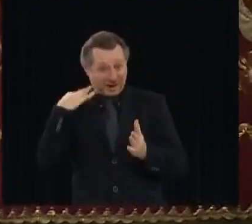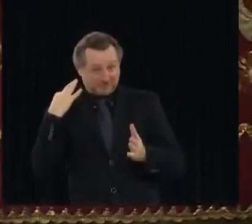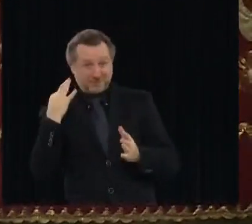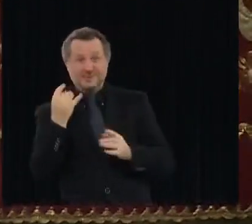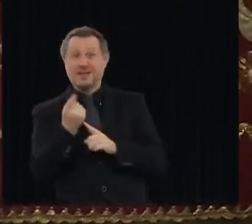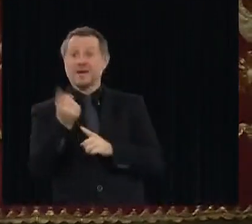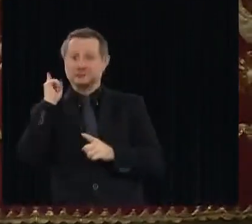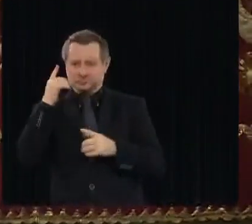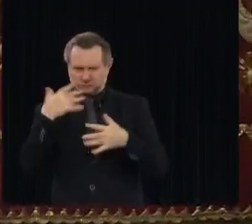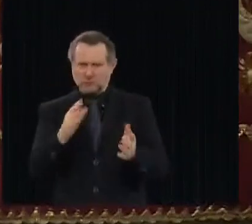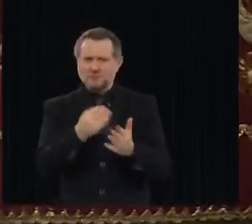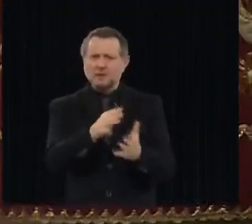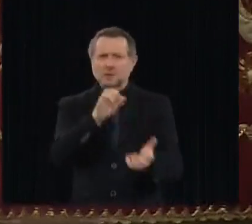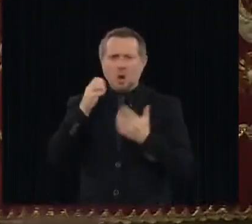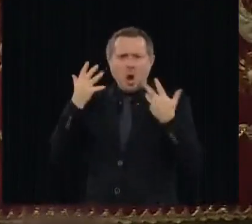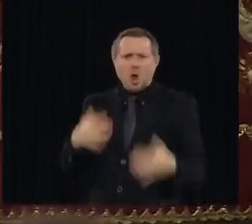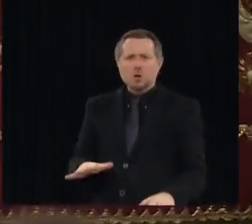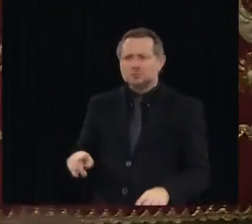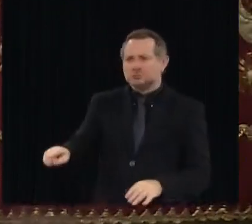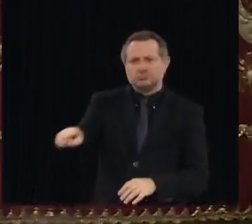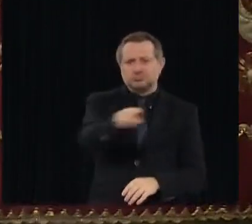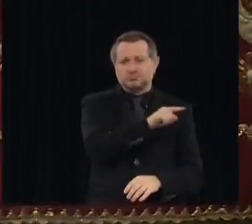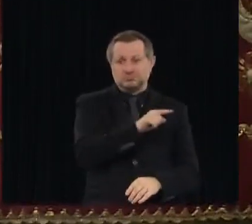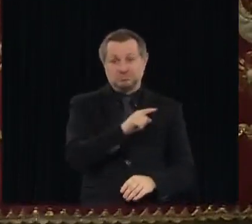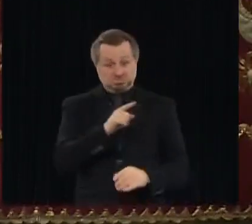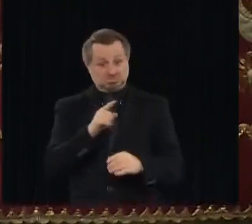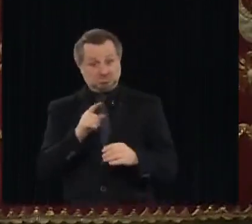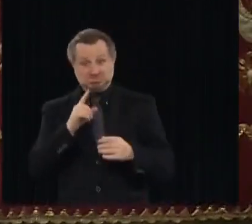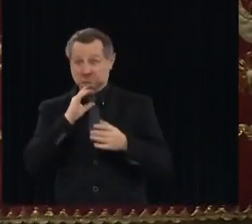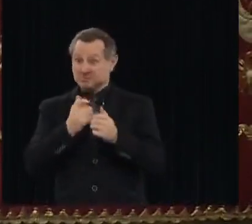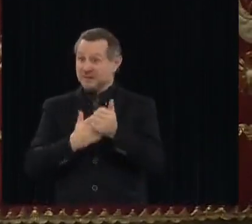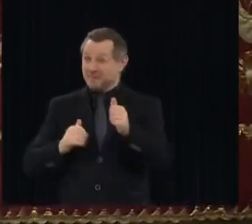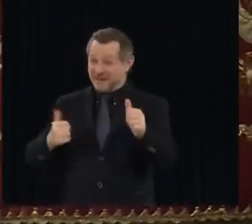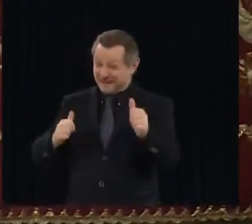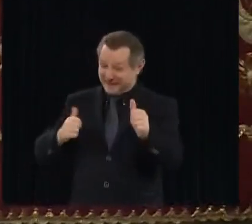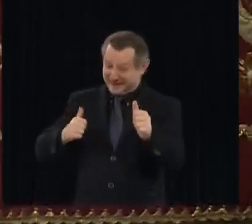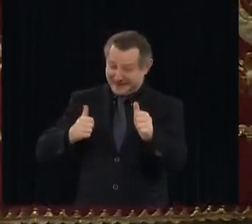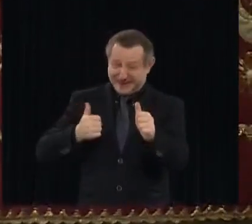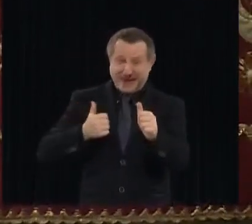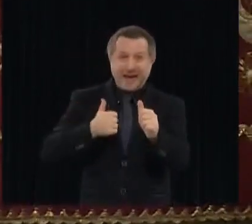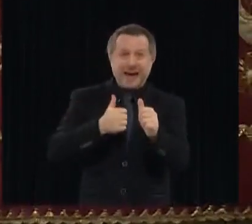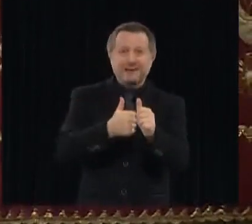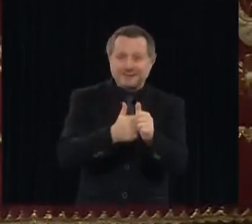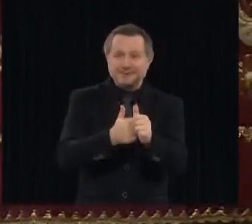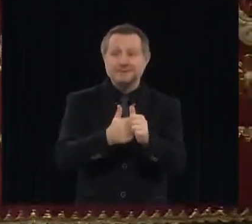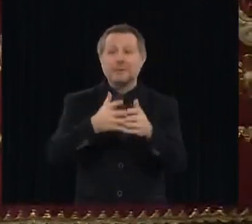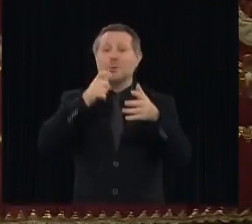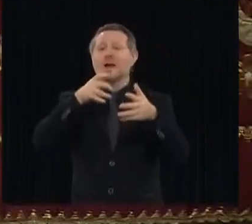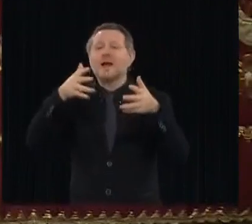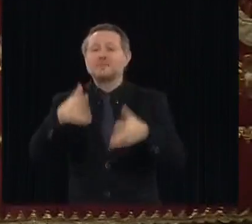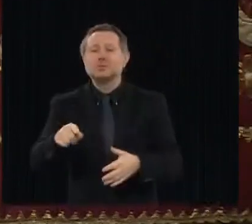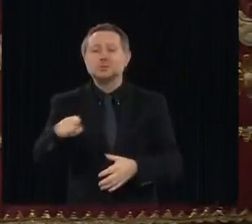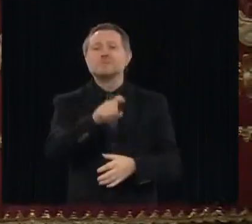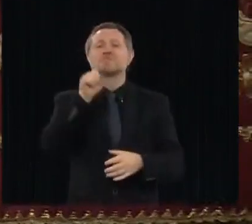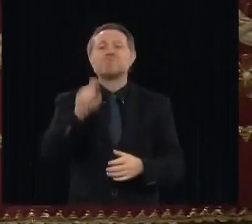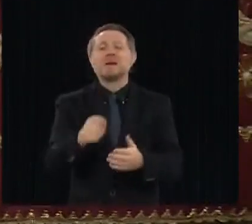THE PEOPLE, I'VE SEEN PEOPLE TWEETING THAT PEOPLE WHO HAVE APPLIED LAST WEEK HAVE ALREADY GOTTEN THEIR MONEY THIS PAST